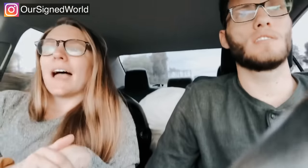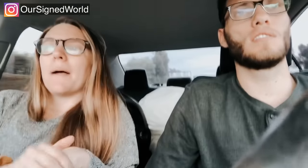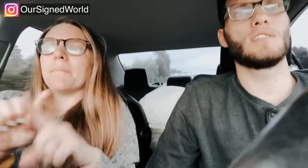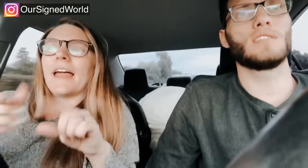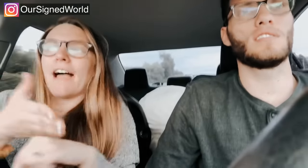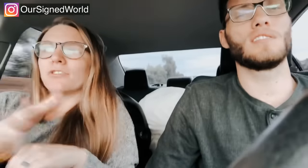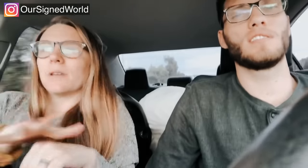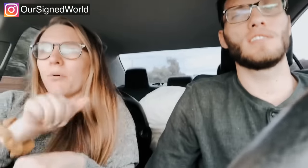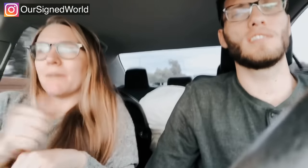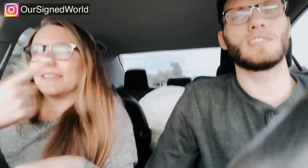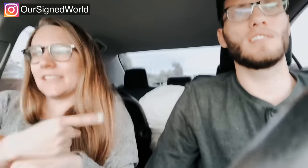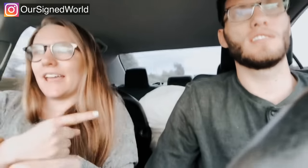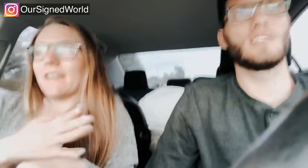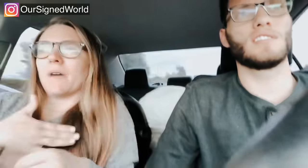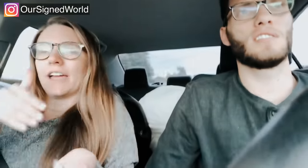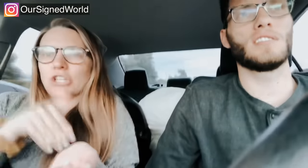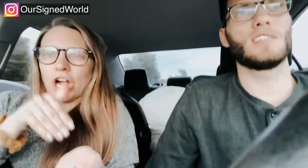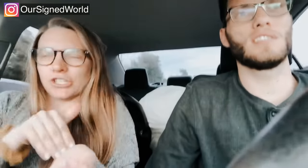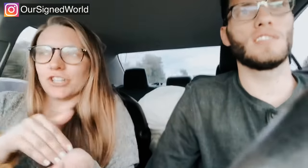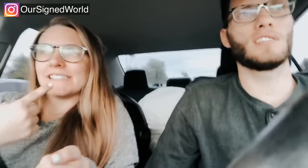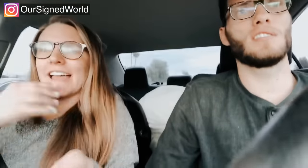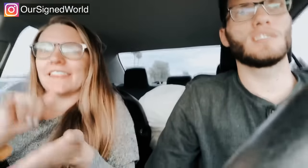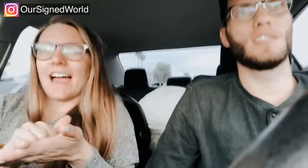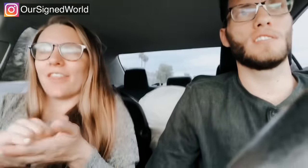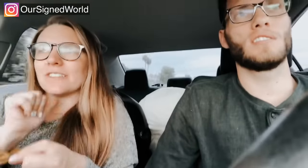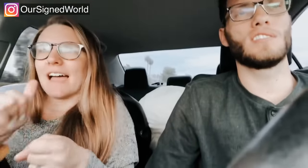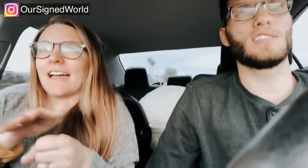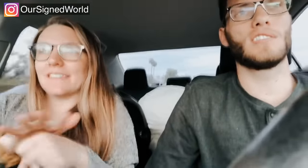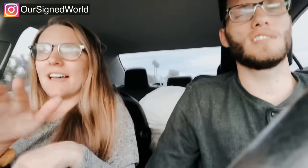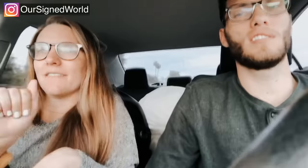But after the appointment today, my doctor said that there's not enough